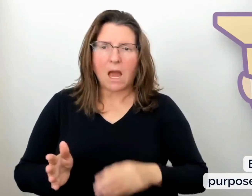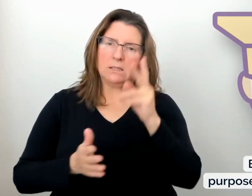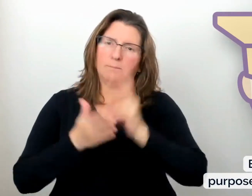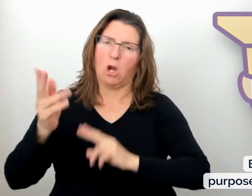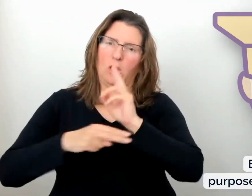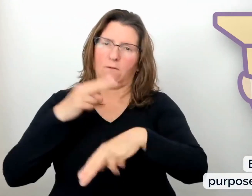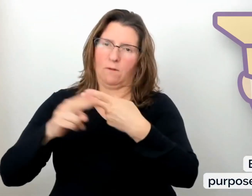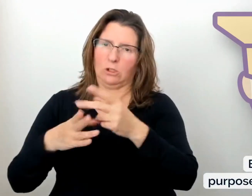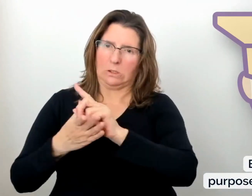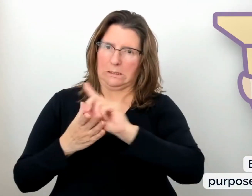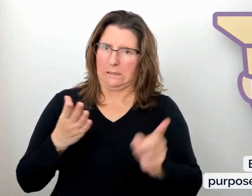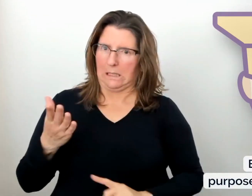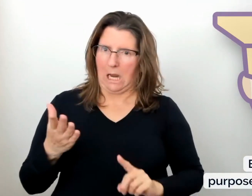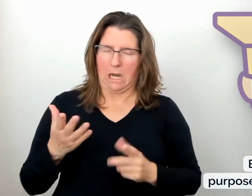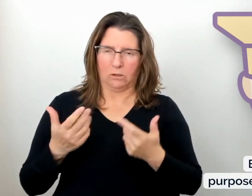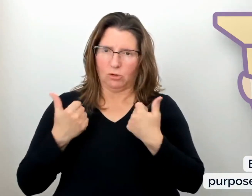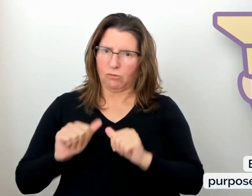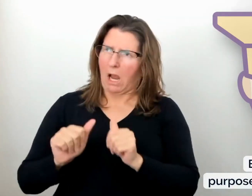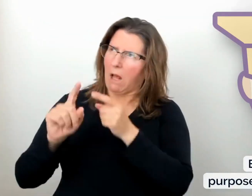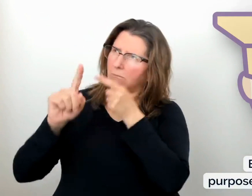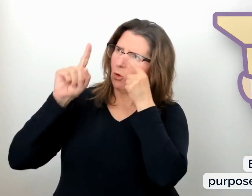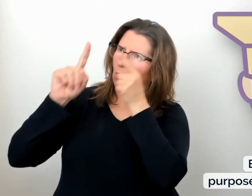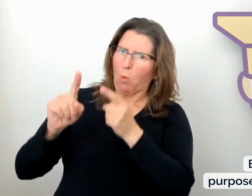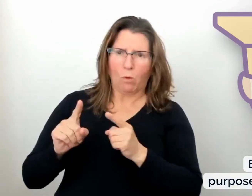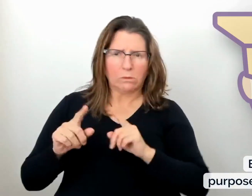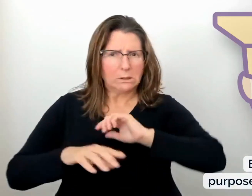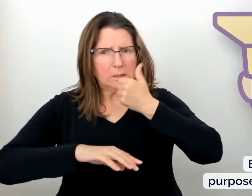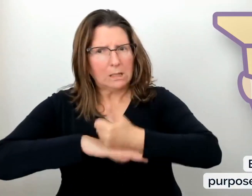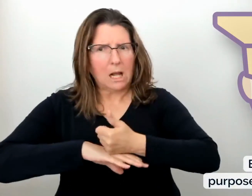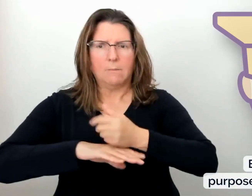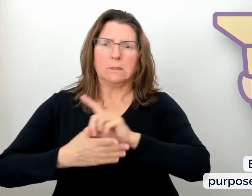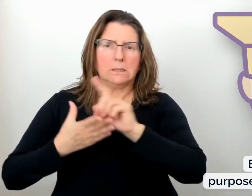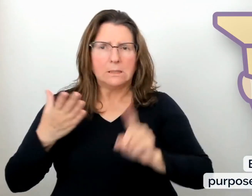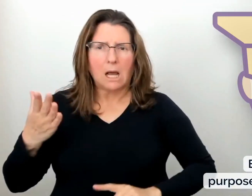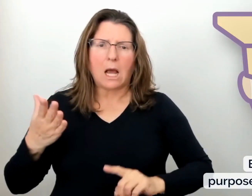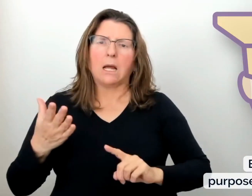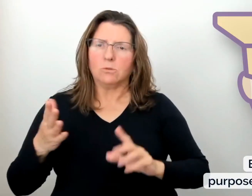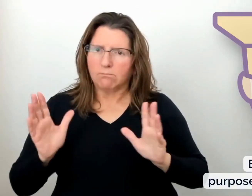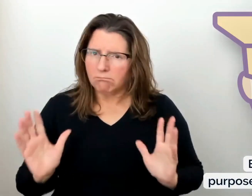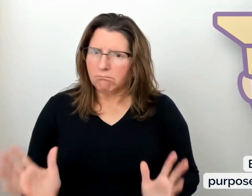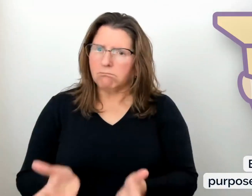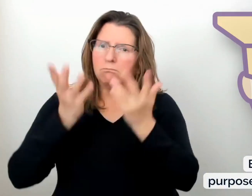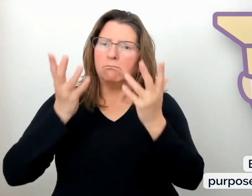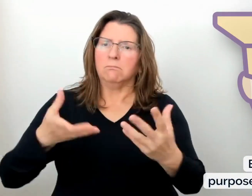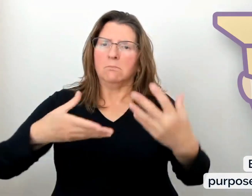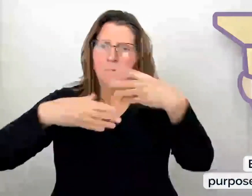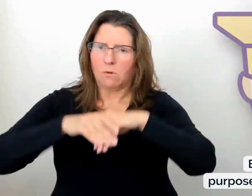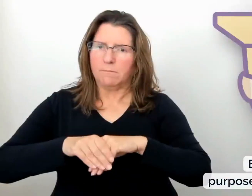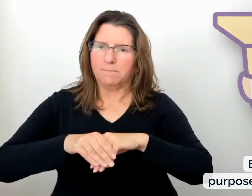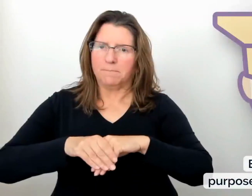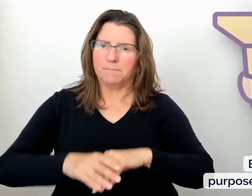They become purposeful, motivated and actively engaged in their learning.